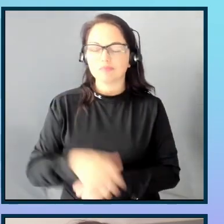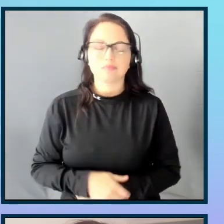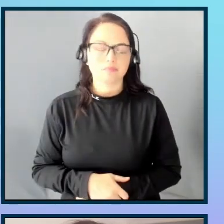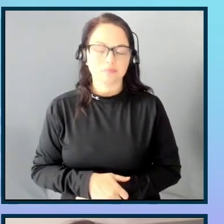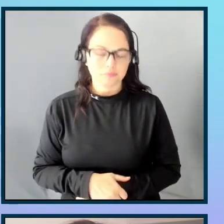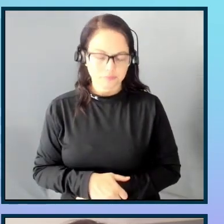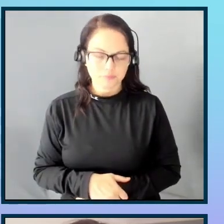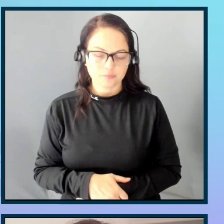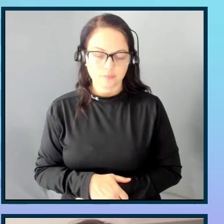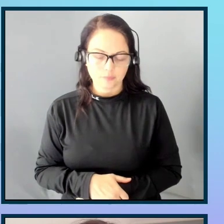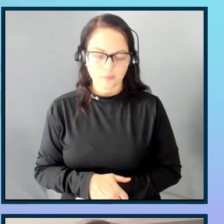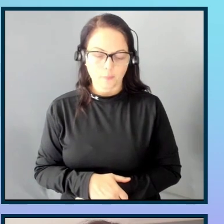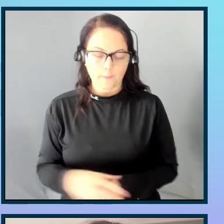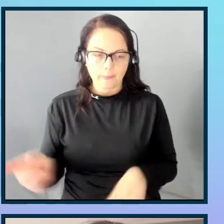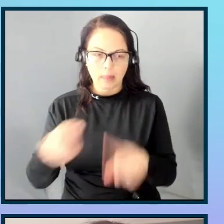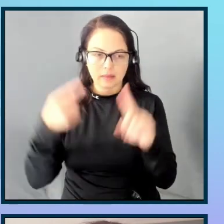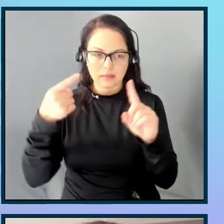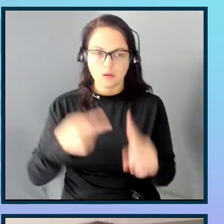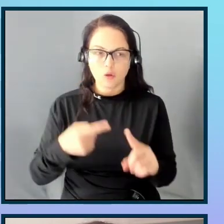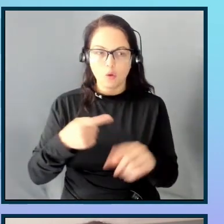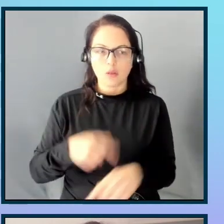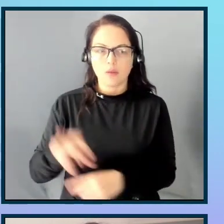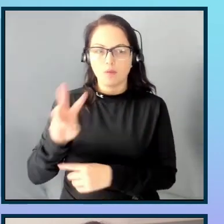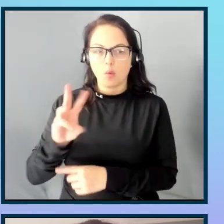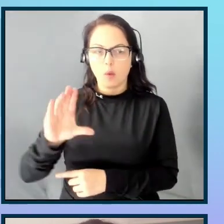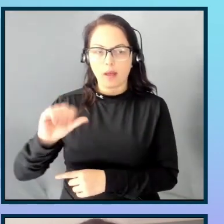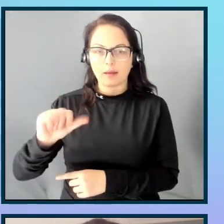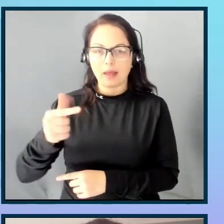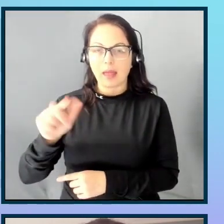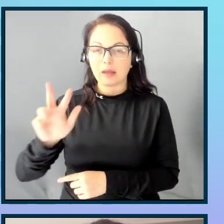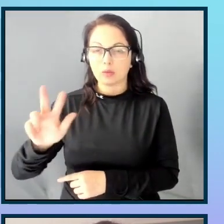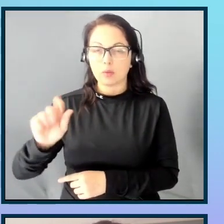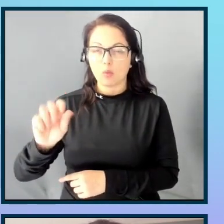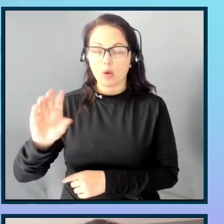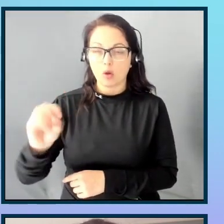So the goals of WCAG 3.0, we've learned a lot from WCAG 2